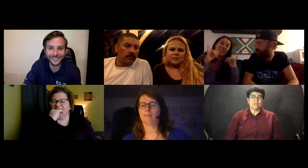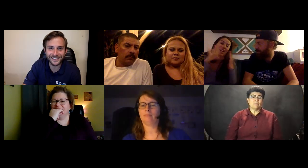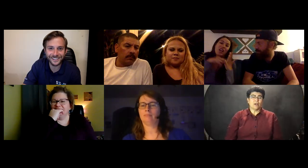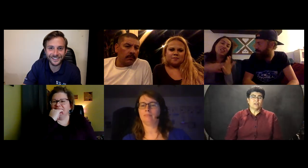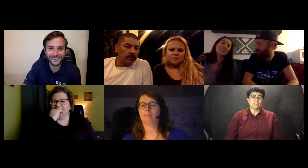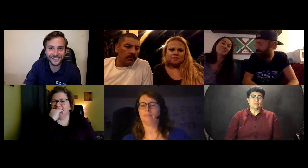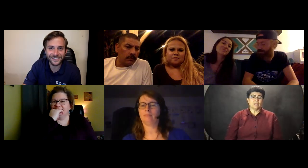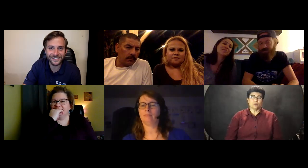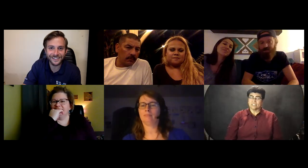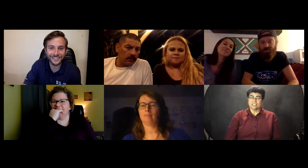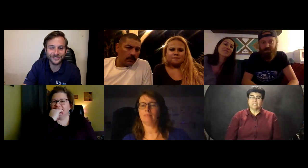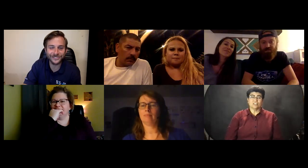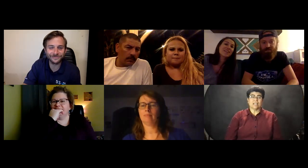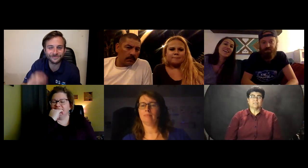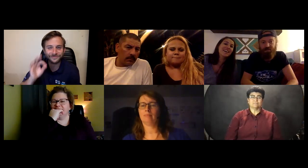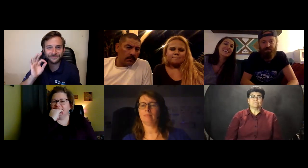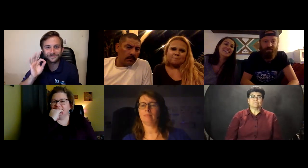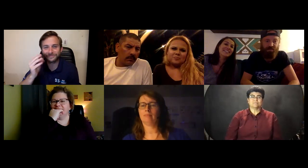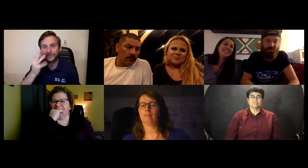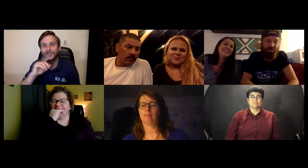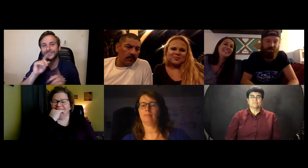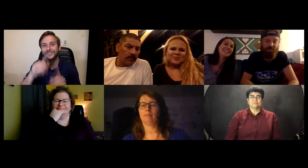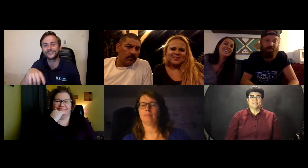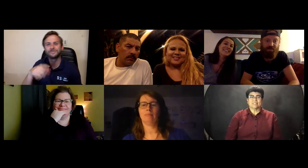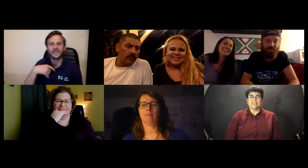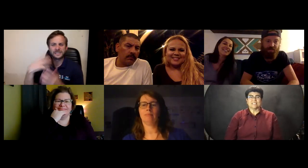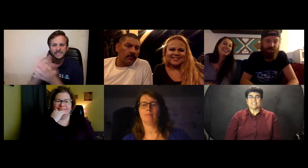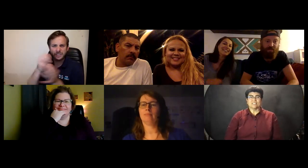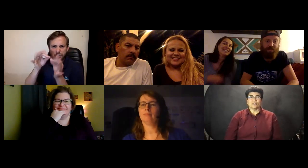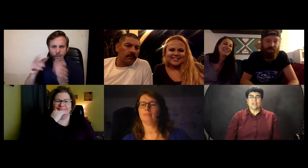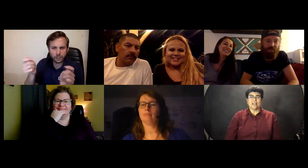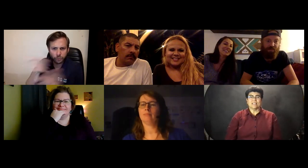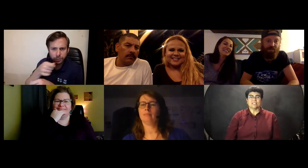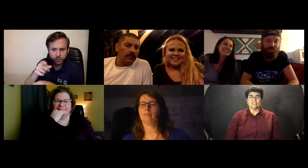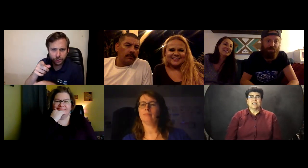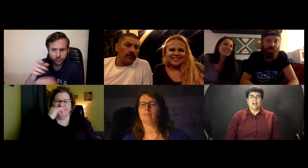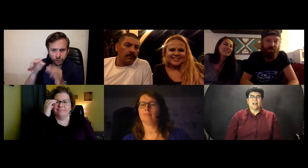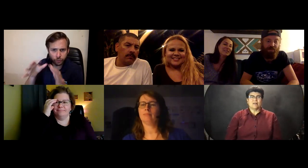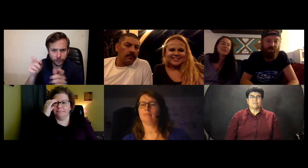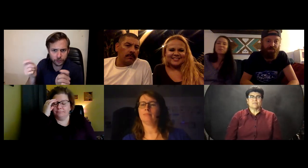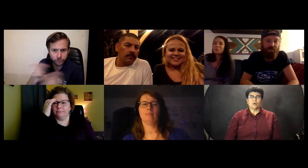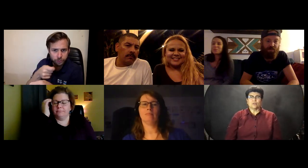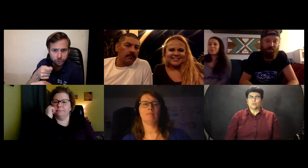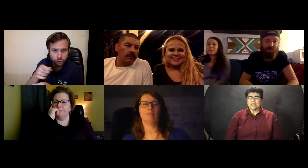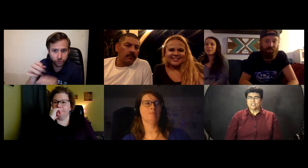barriers but we're still learning